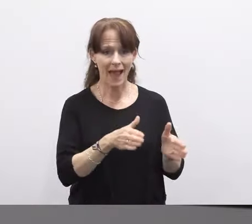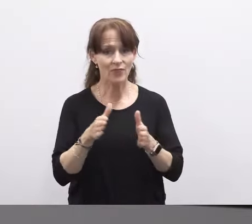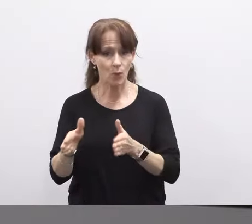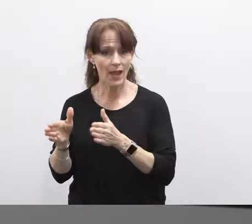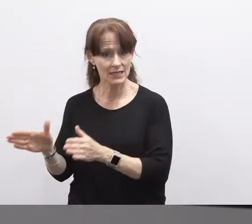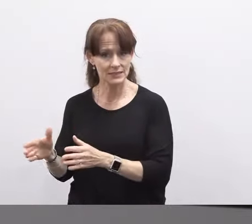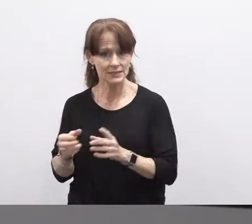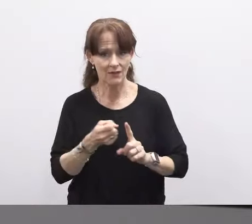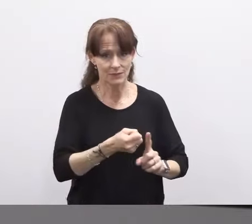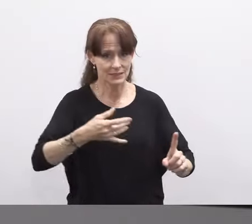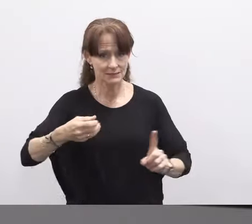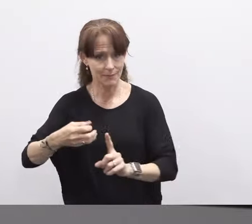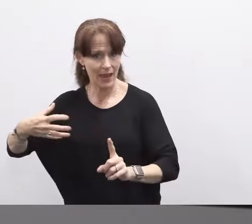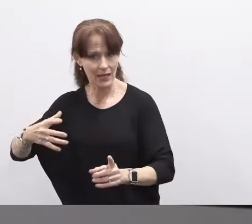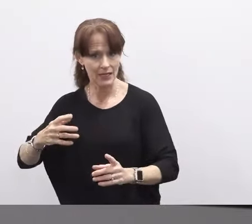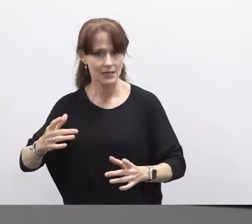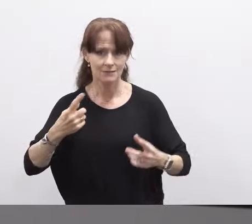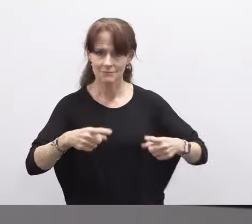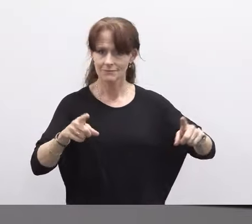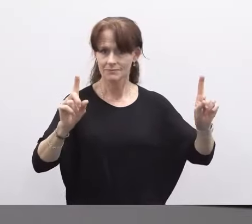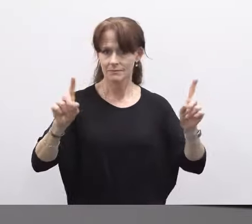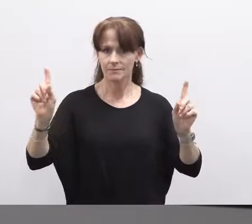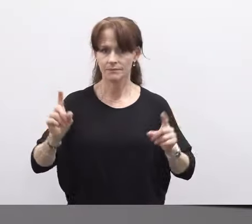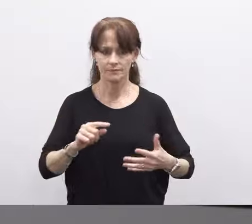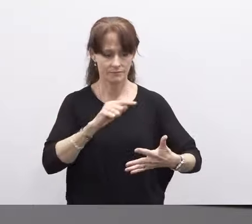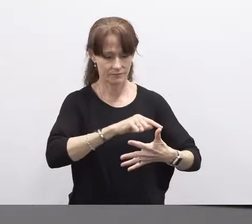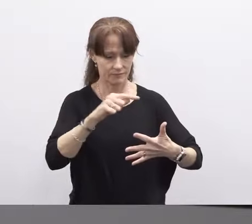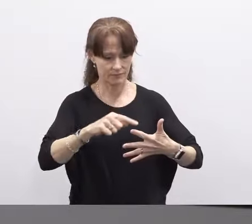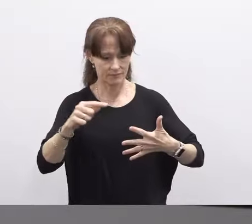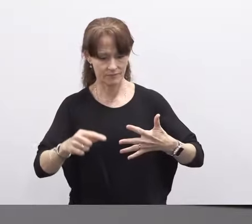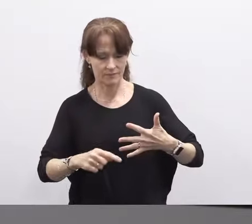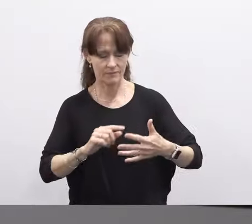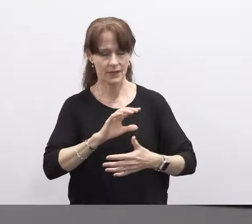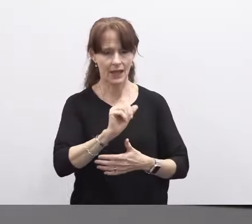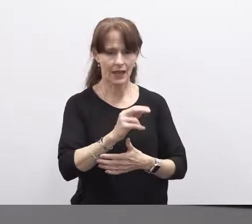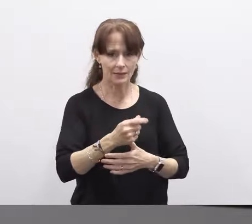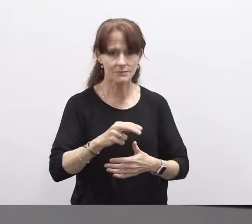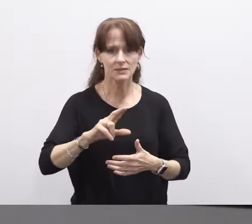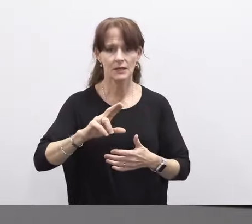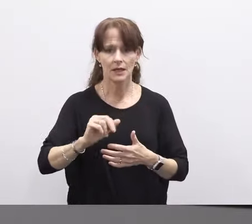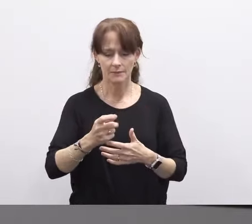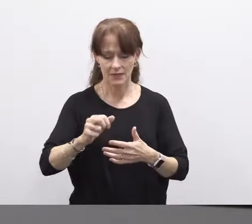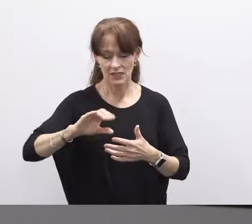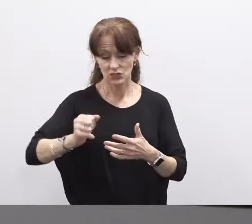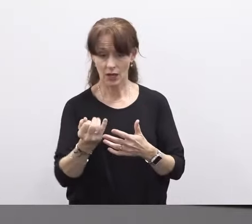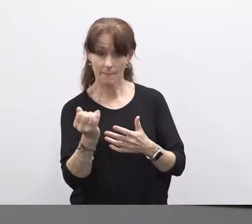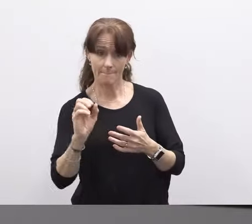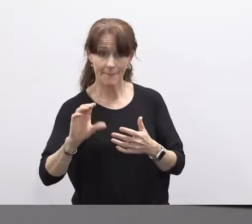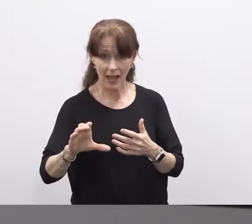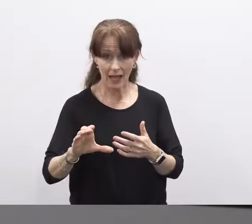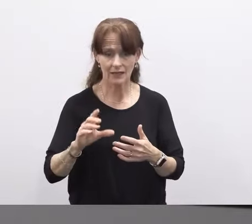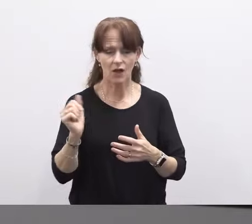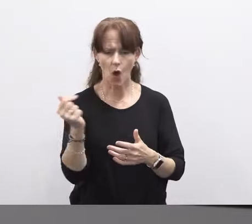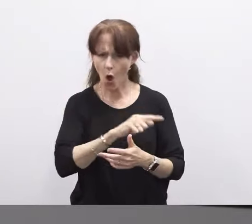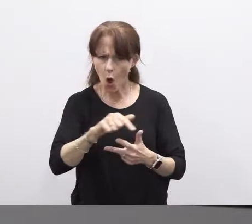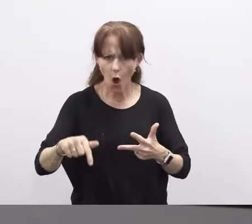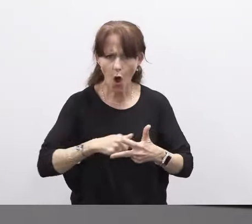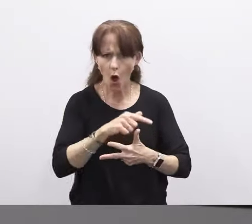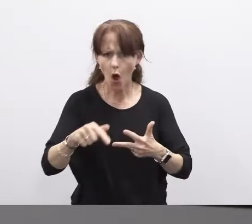and thriving. Ames, LEAPs, and JMAM all increased their class offerings this year, which is great because that allowed for technology upgrades